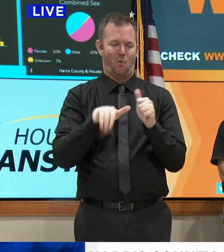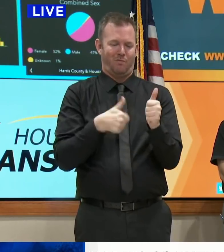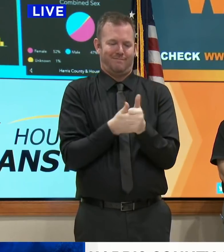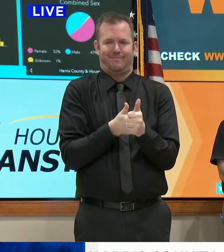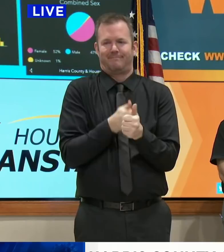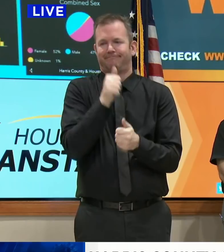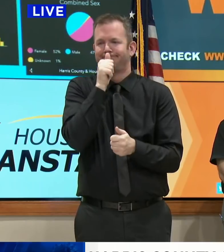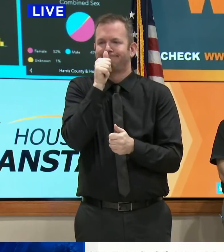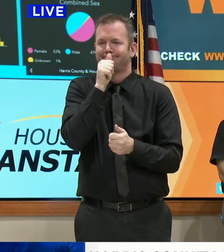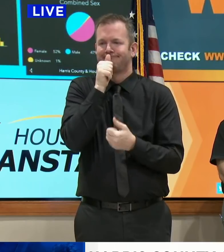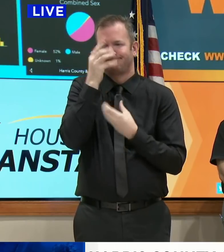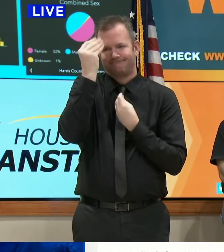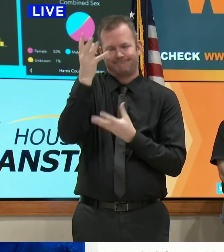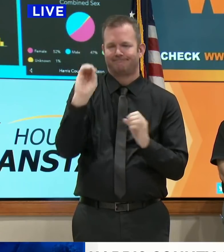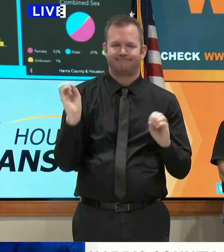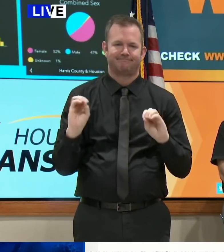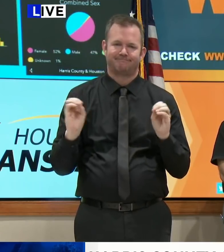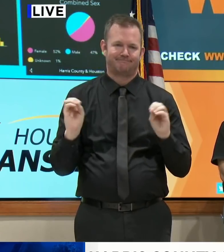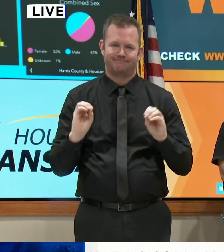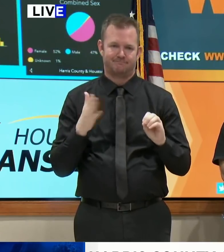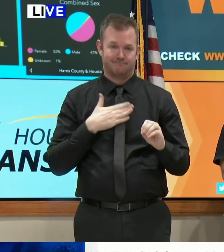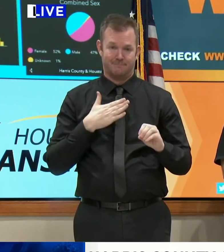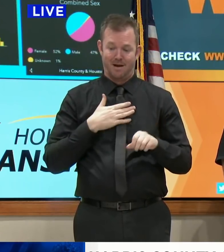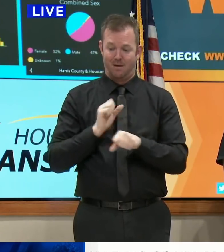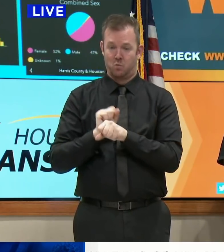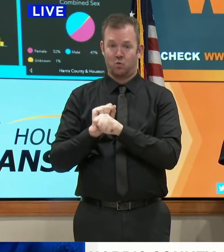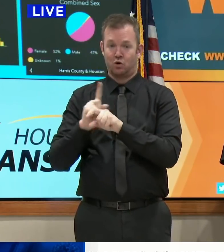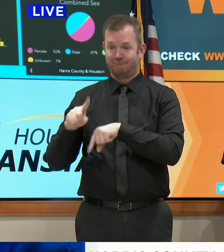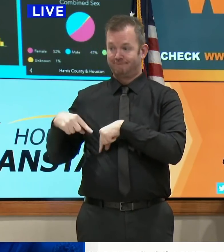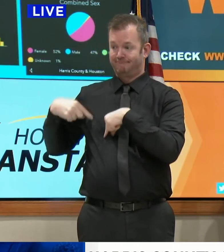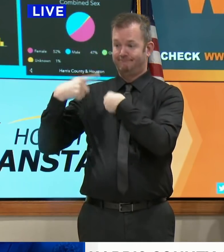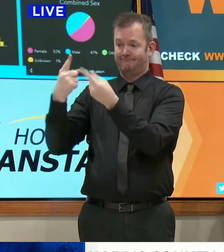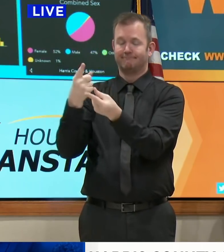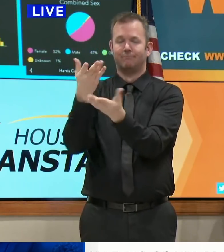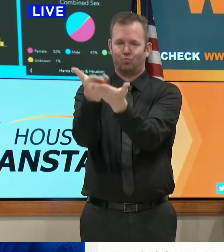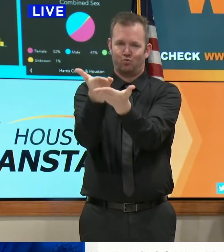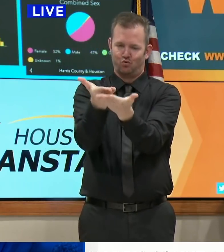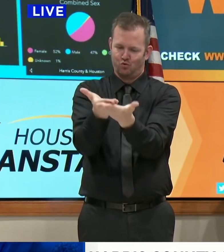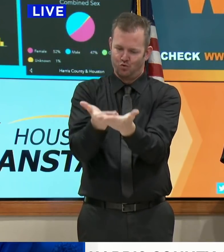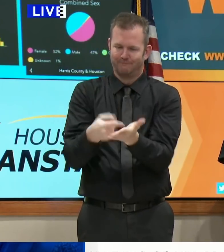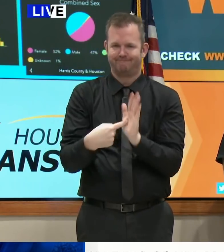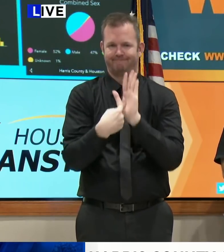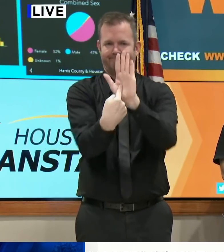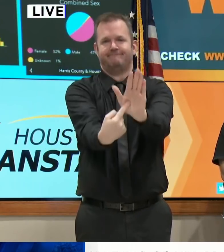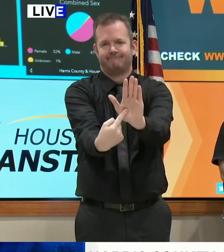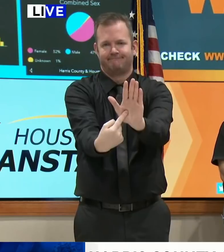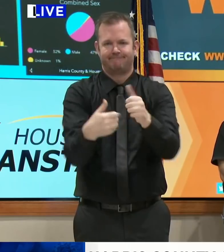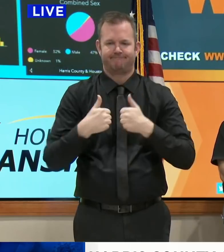business with the county since the minute I was elected so the minute I was elected so it I there is no shadow of a it I there is no shadow of a conflict of interest in the conflict of interest in the work that I do and where and